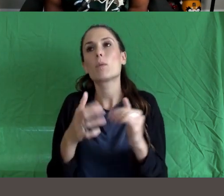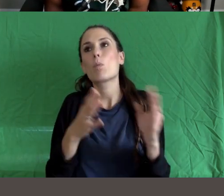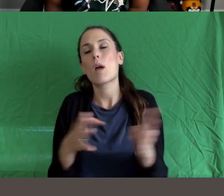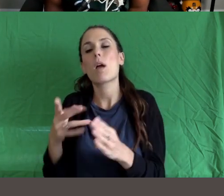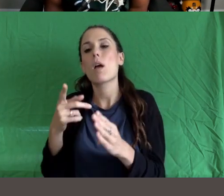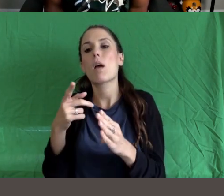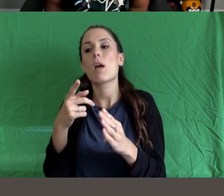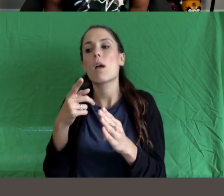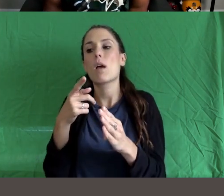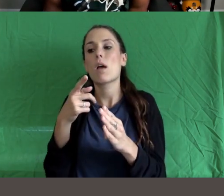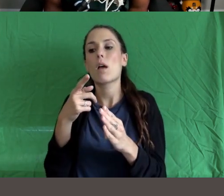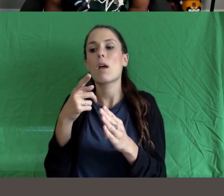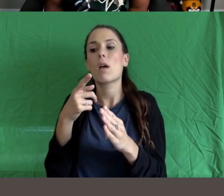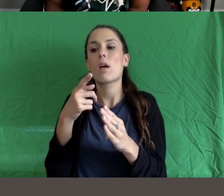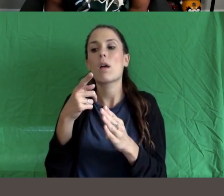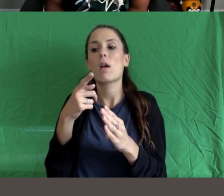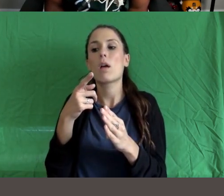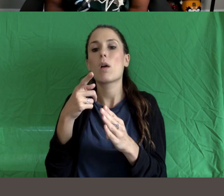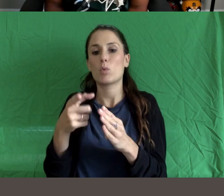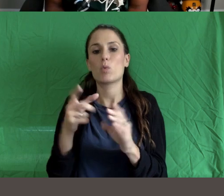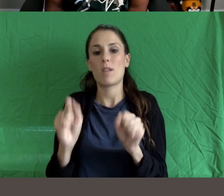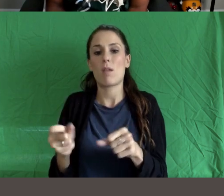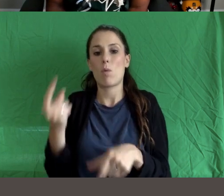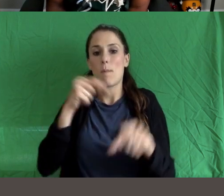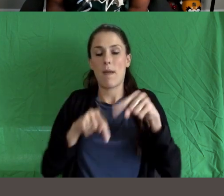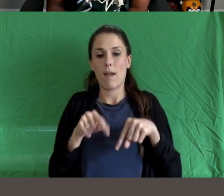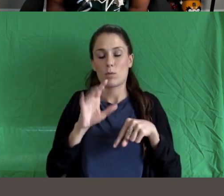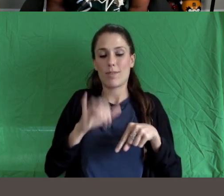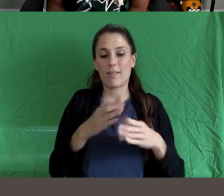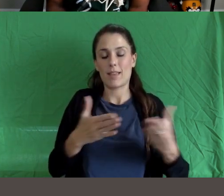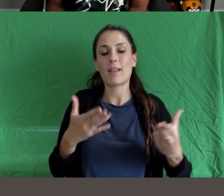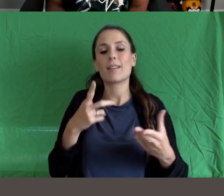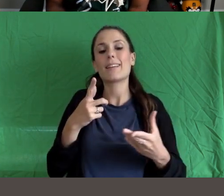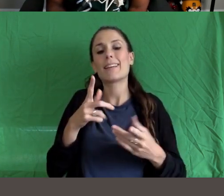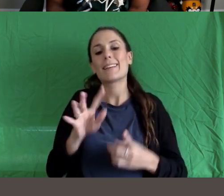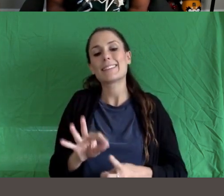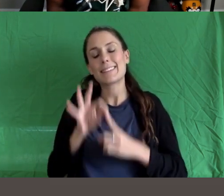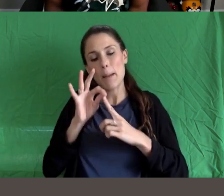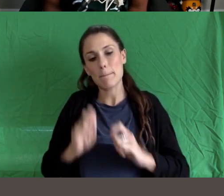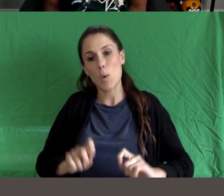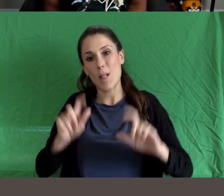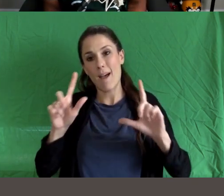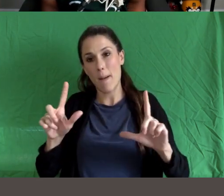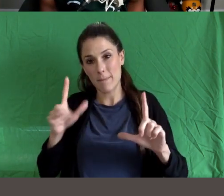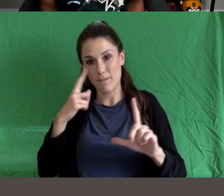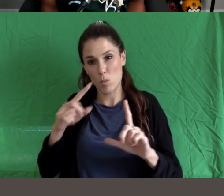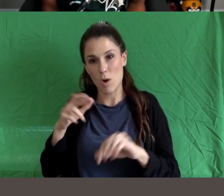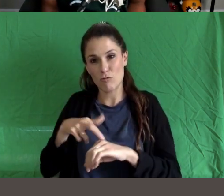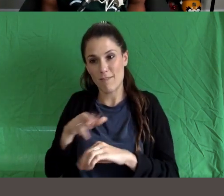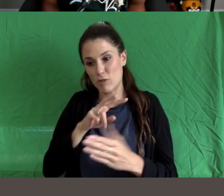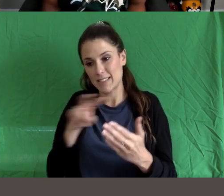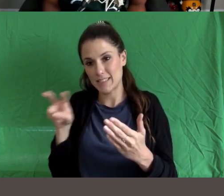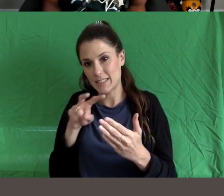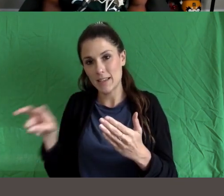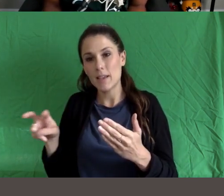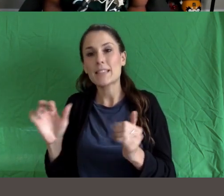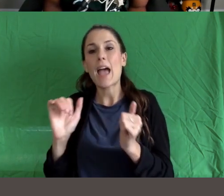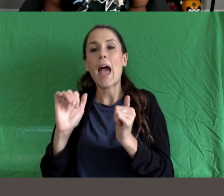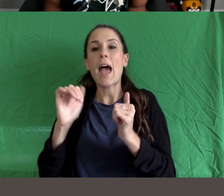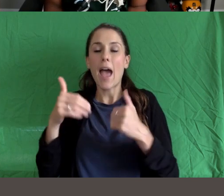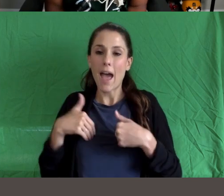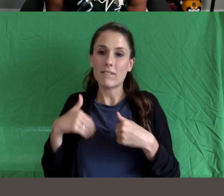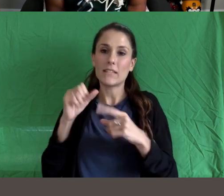to go back to those things aside from pulling them up from reference is by having situations to